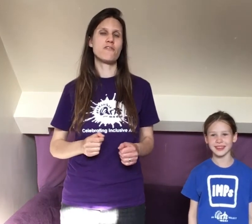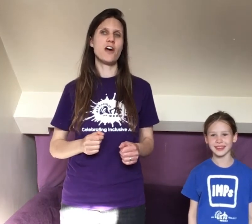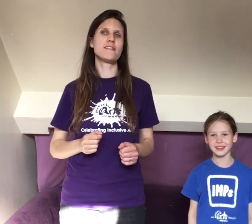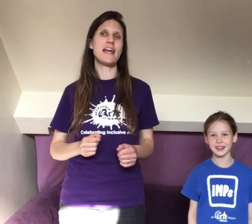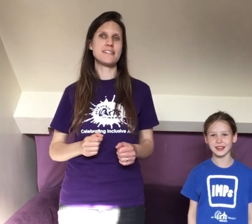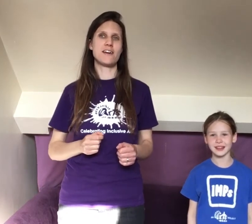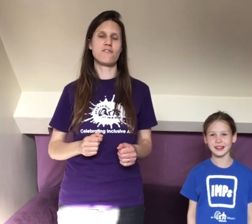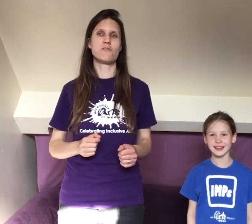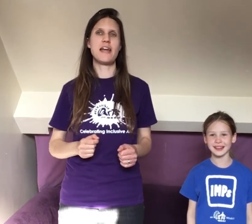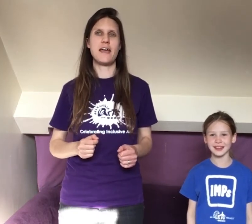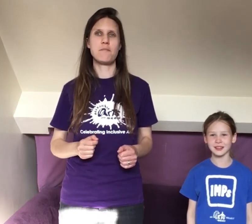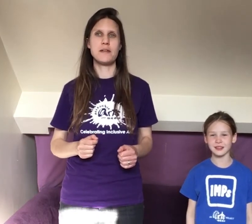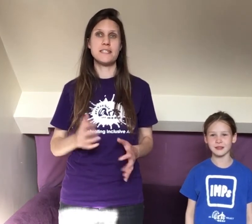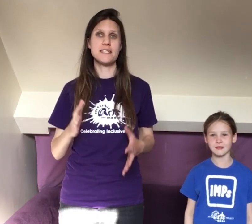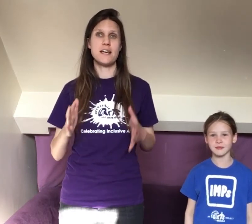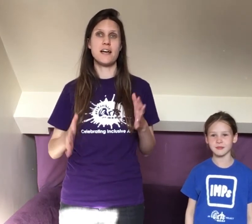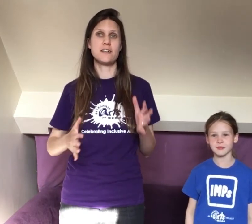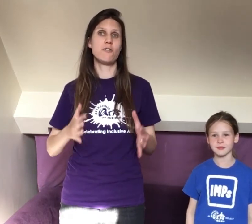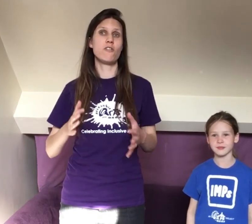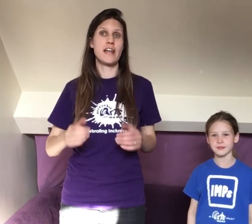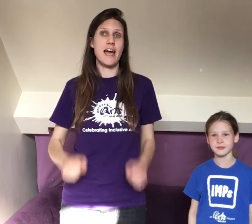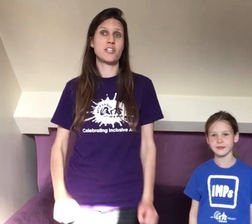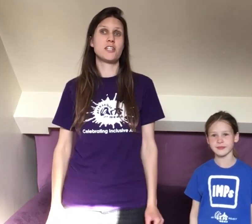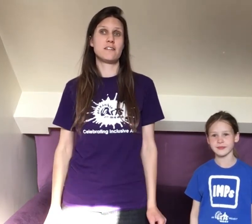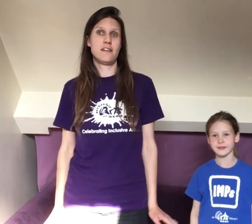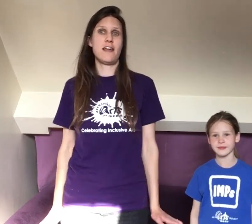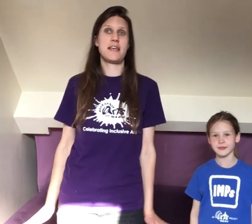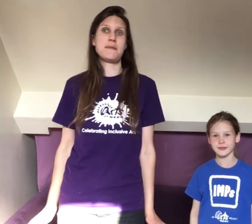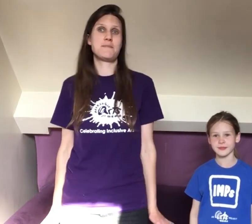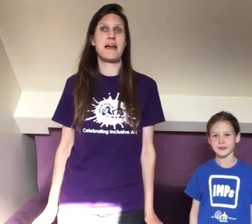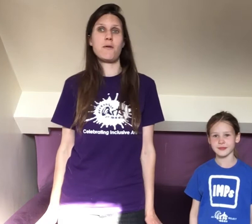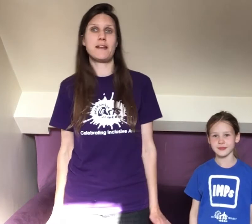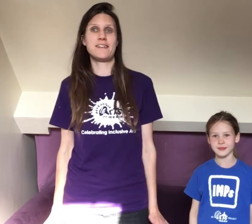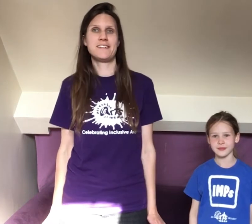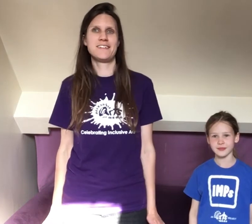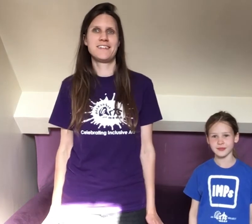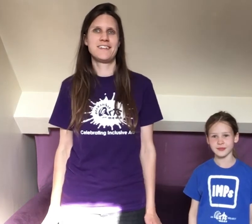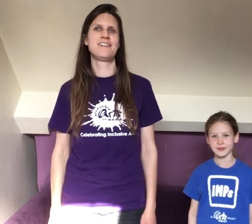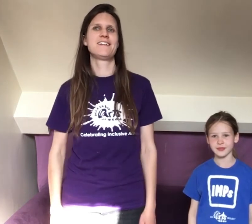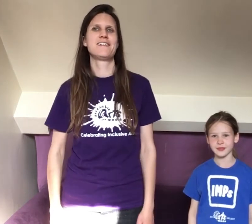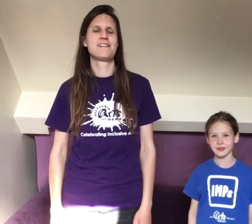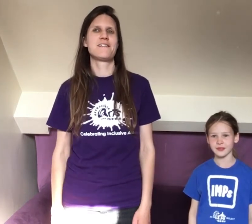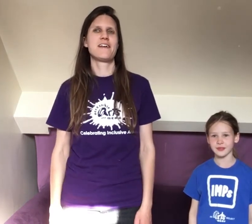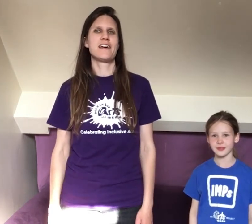so you’ve got the first letter of your name plus a sign or an action like Immy’s penguin.